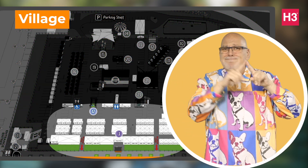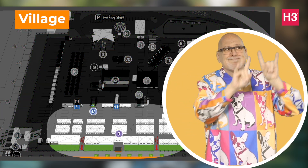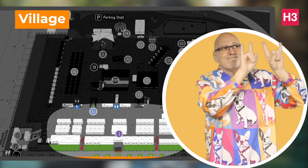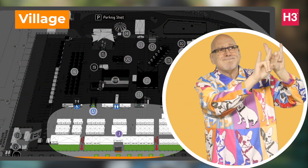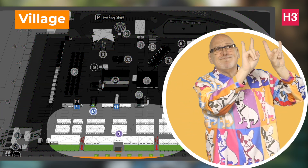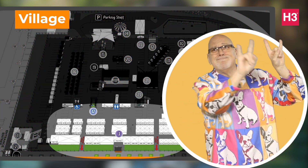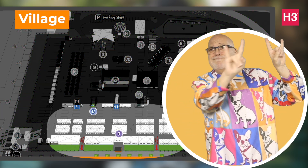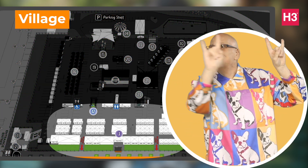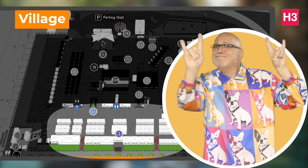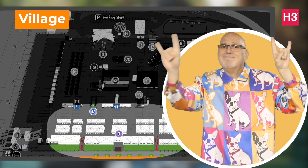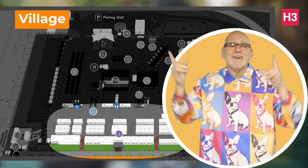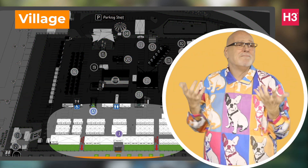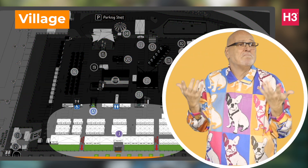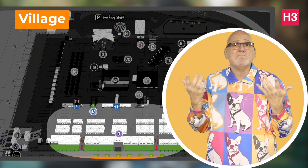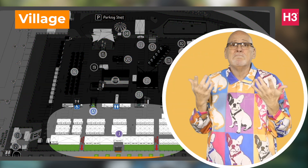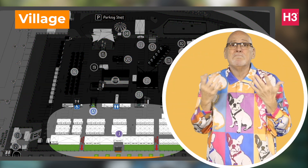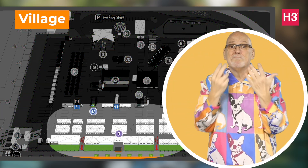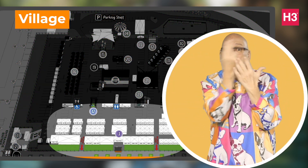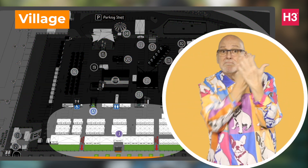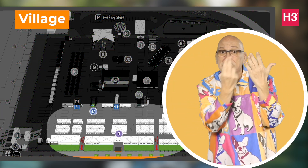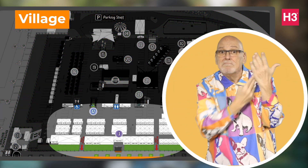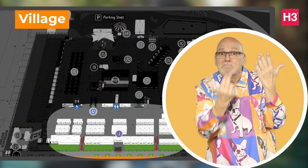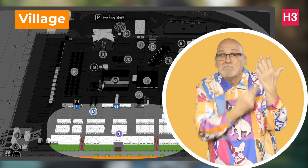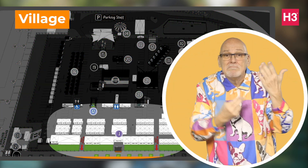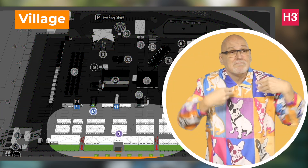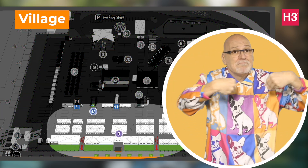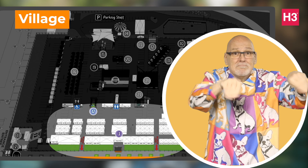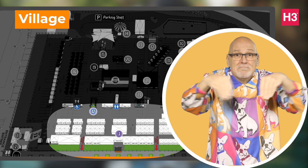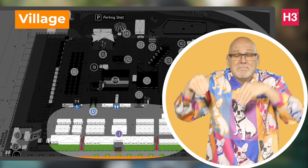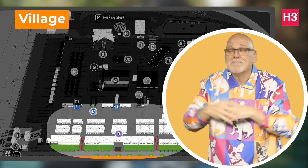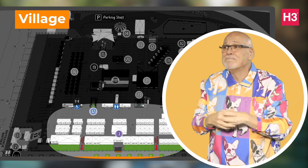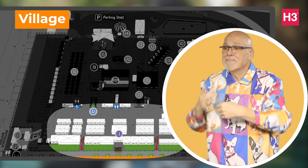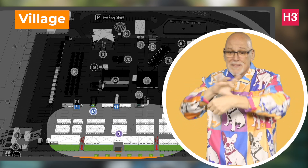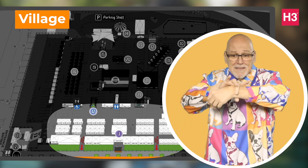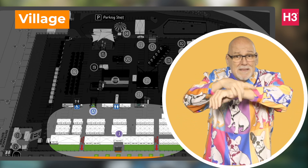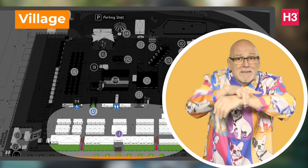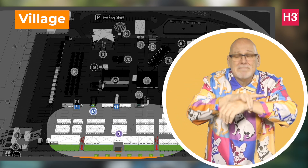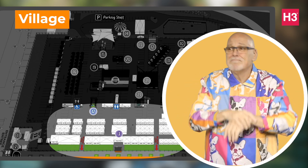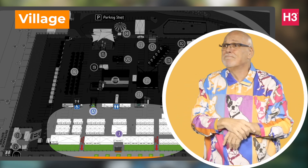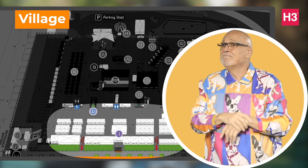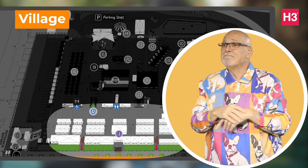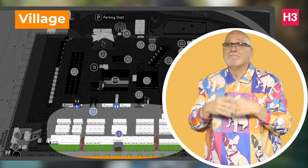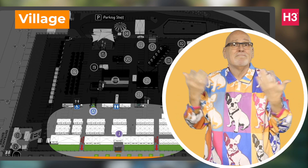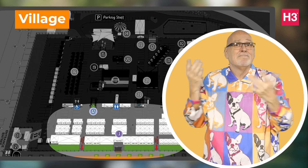Explore exhibitions featuring art, crafts, unique products, and